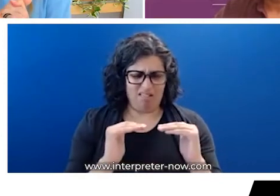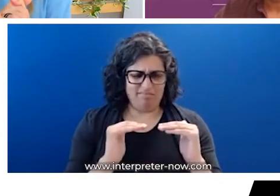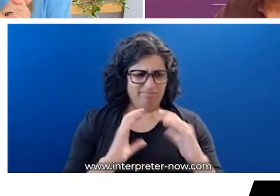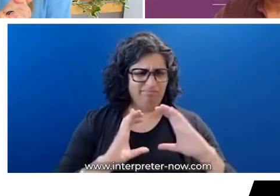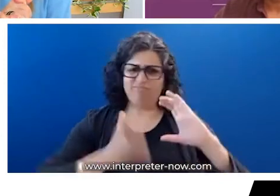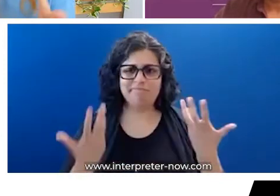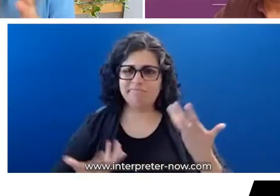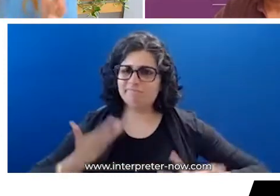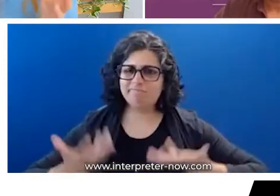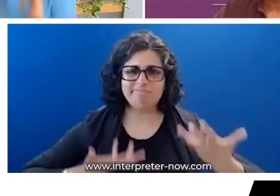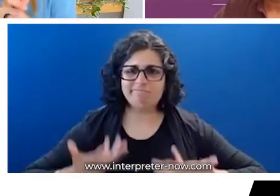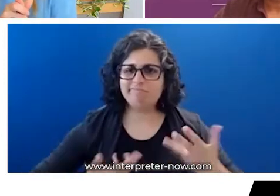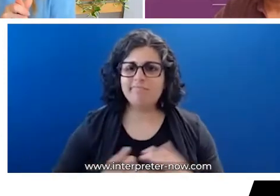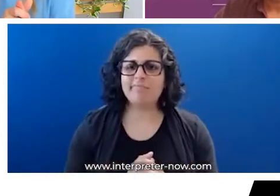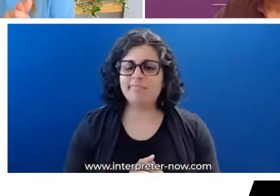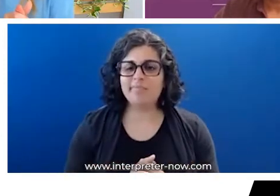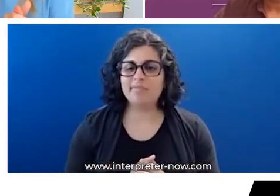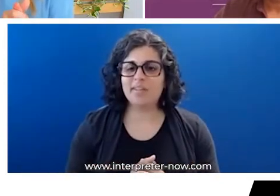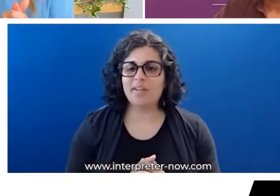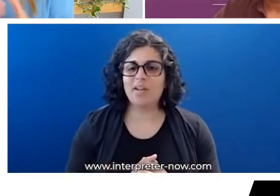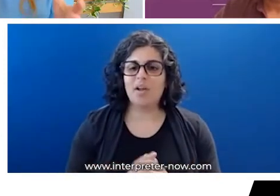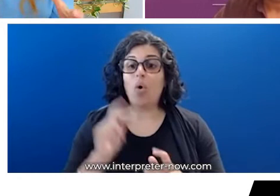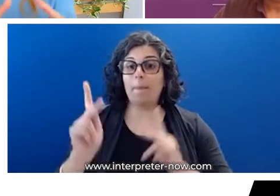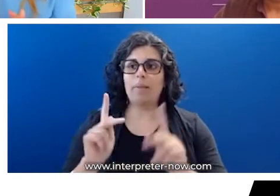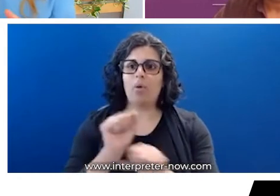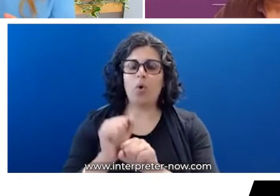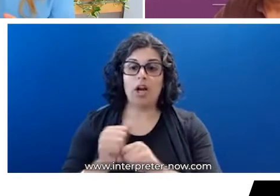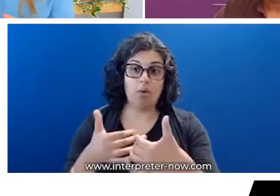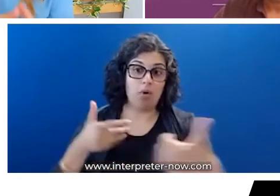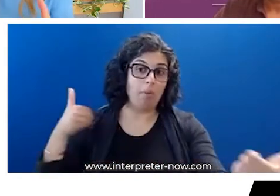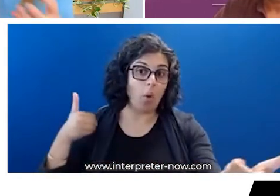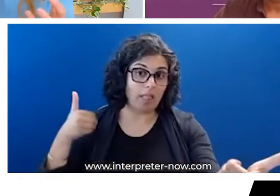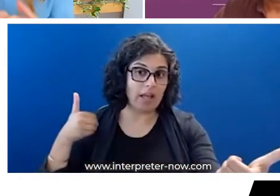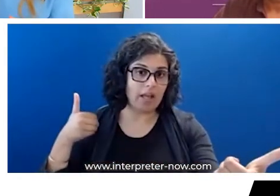of the office and people who are working remotely versus being in the office and sometimes a